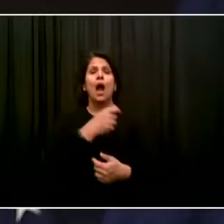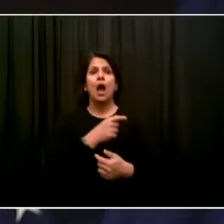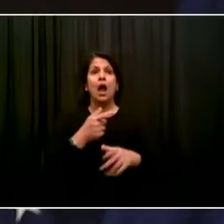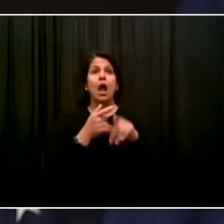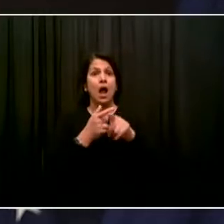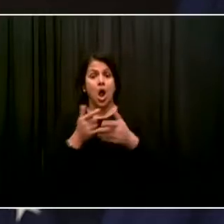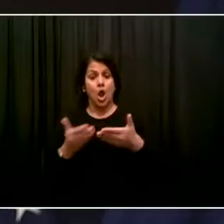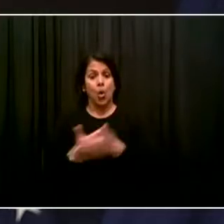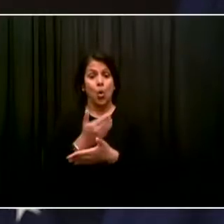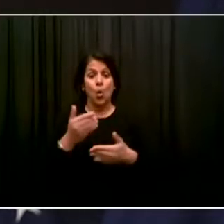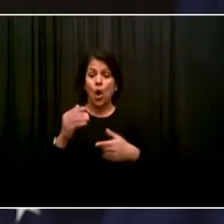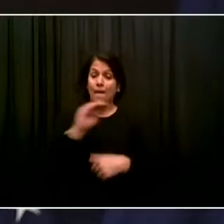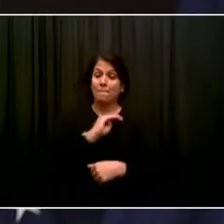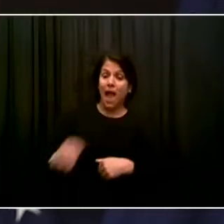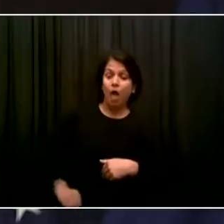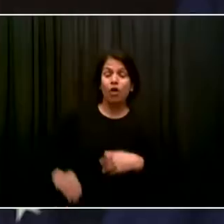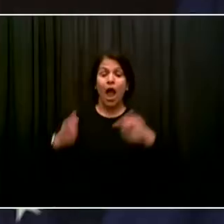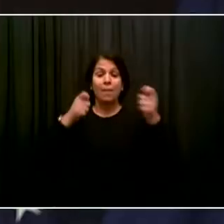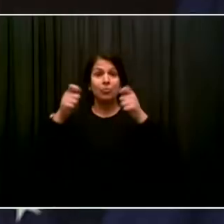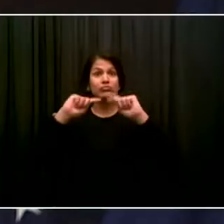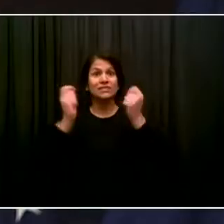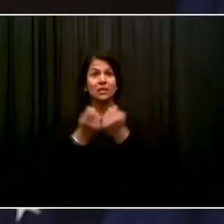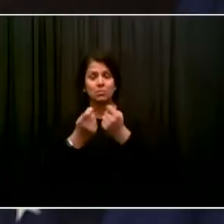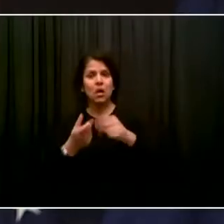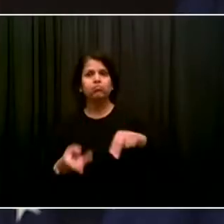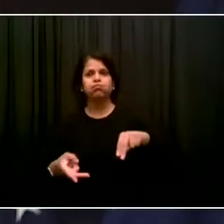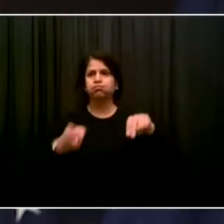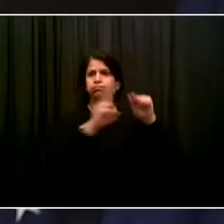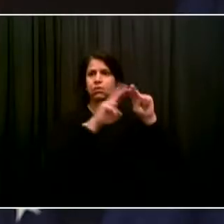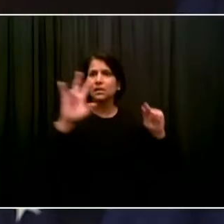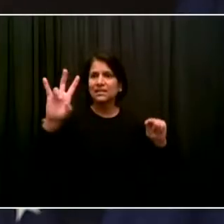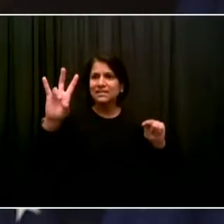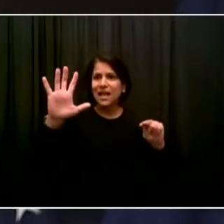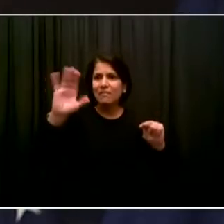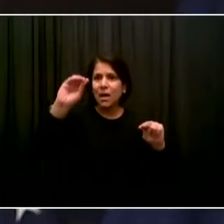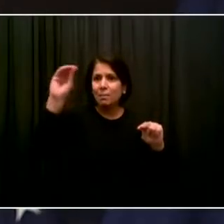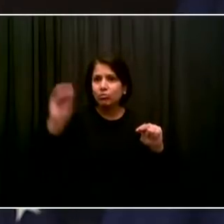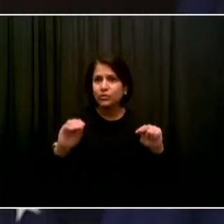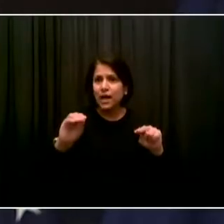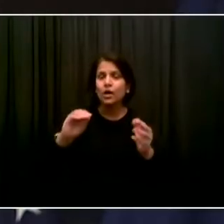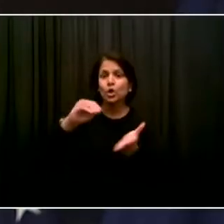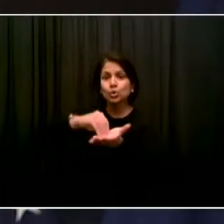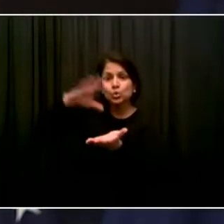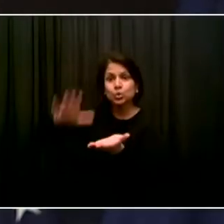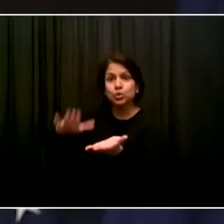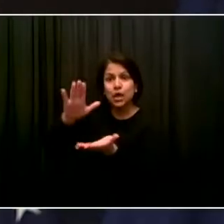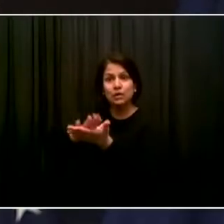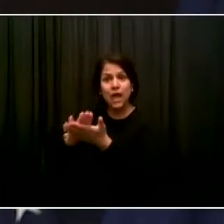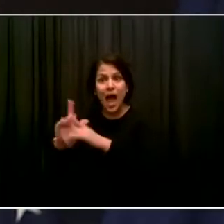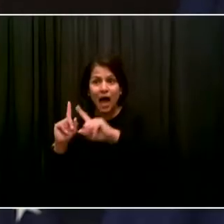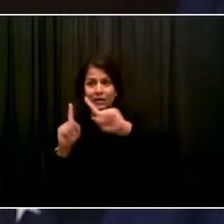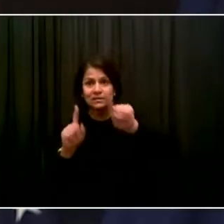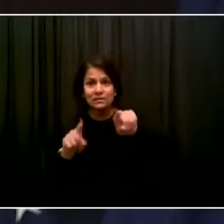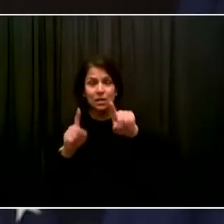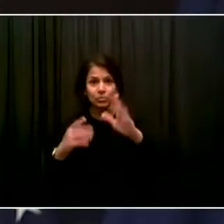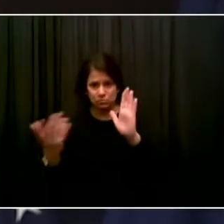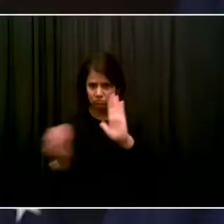AFTER THIS ADMINISTRATION BEGAN